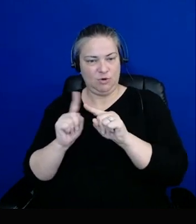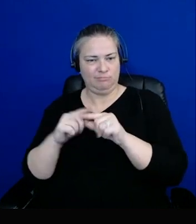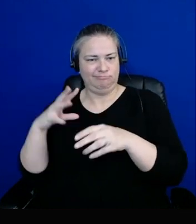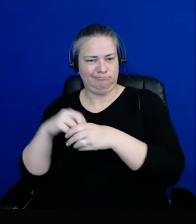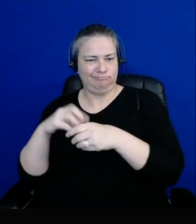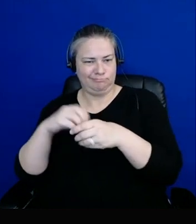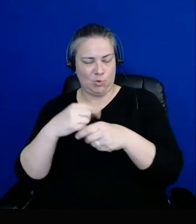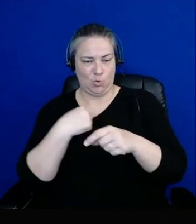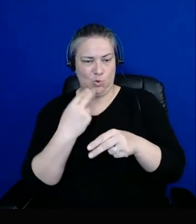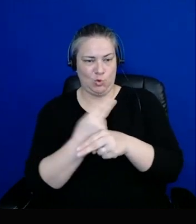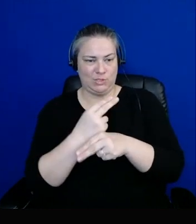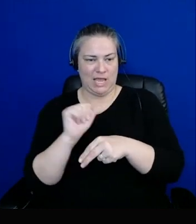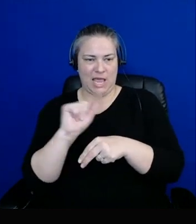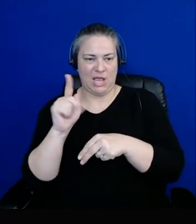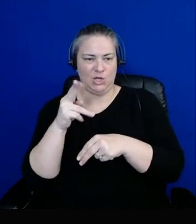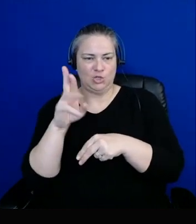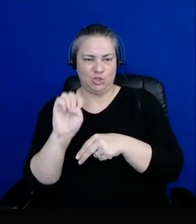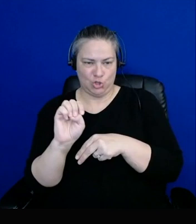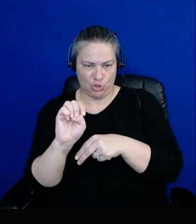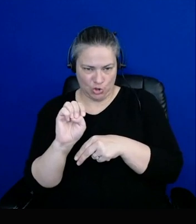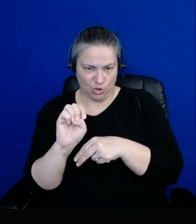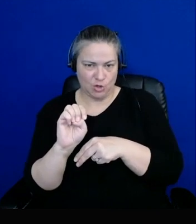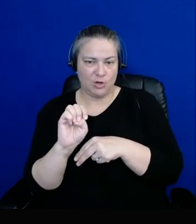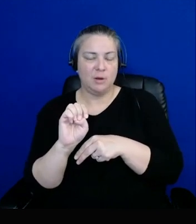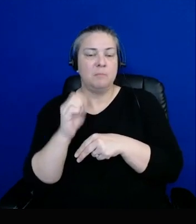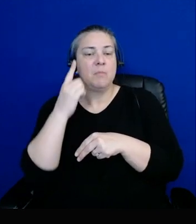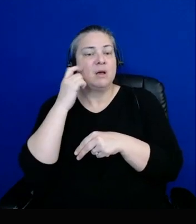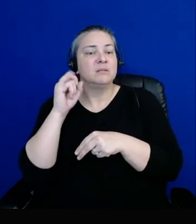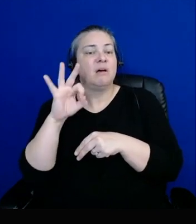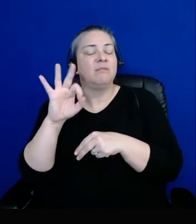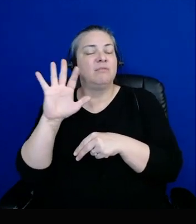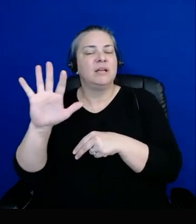We are using Azure DevOps partially because of its